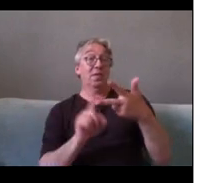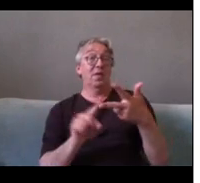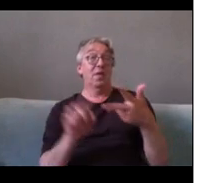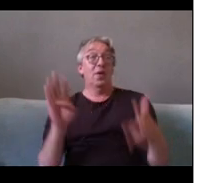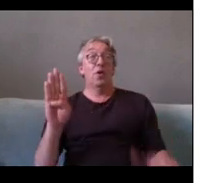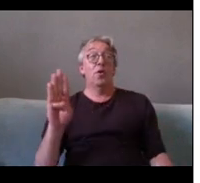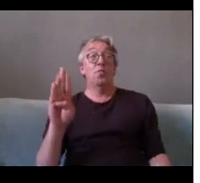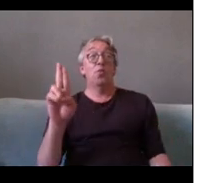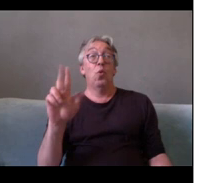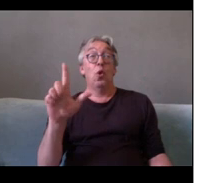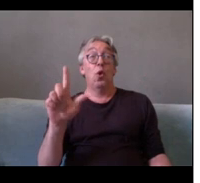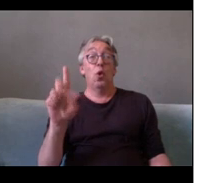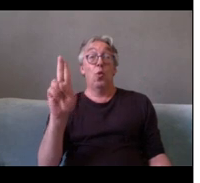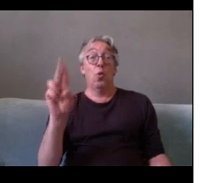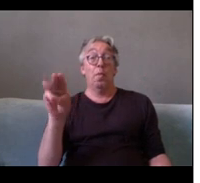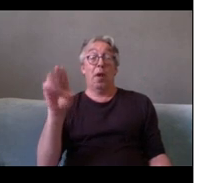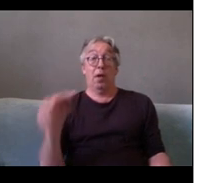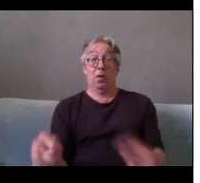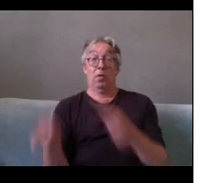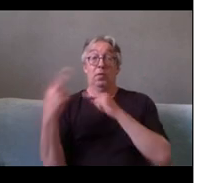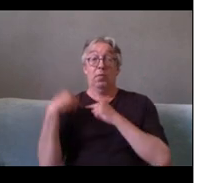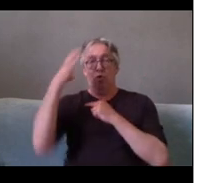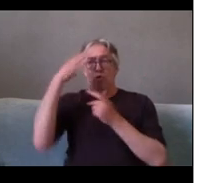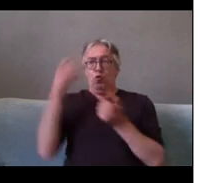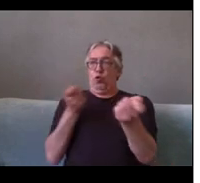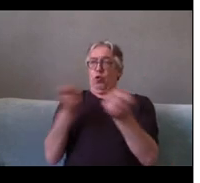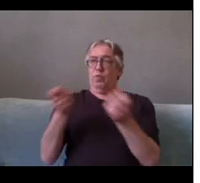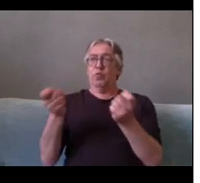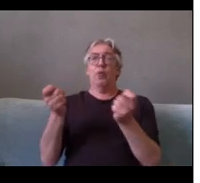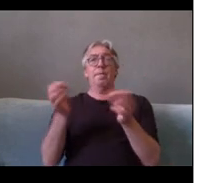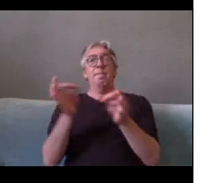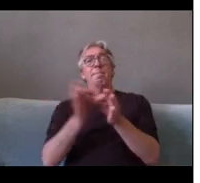Peace and Security Statistics at Kenya National Bureau of Statistics